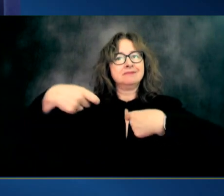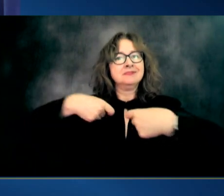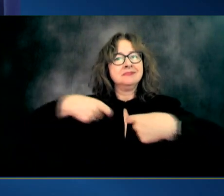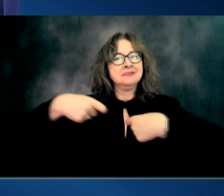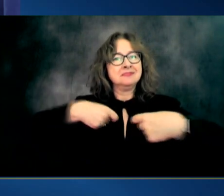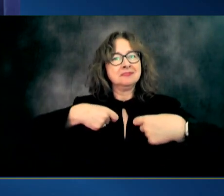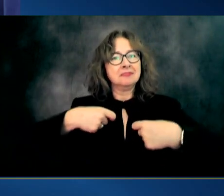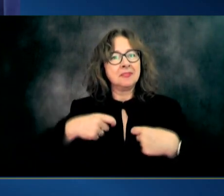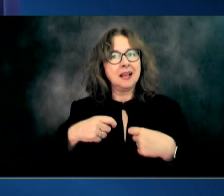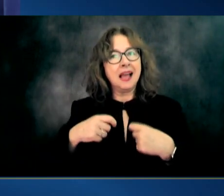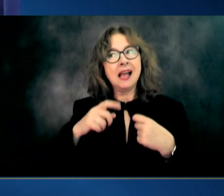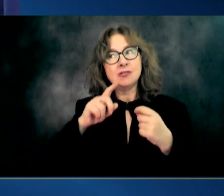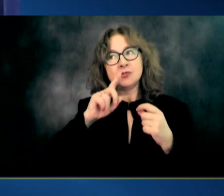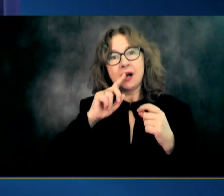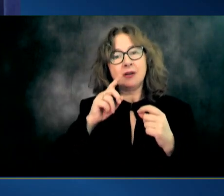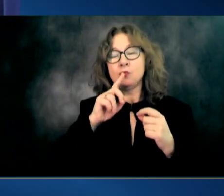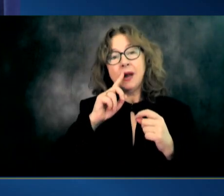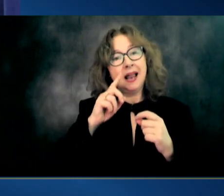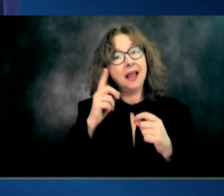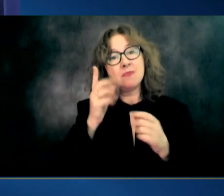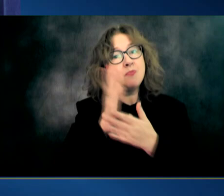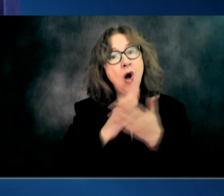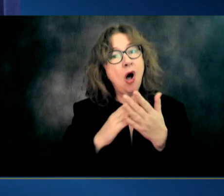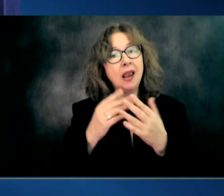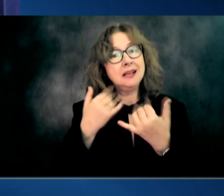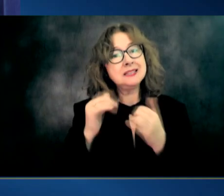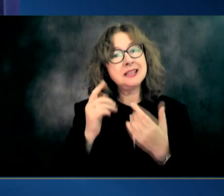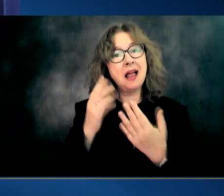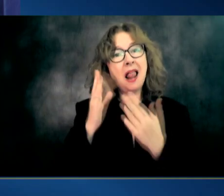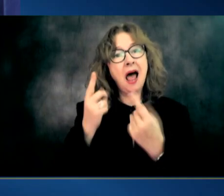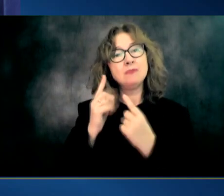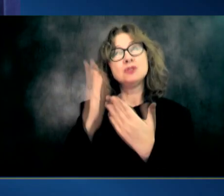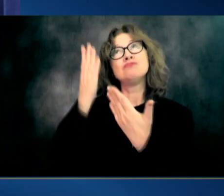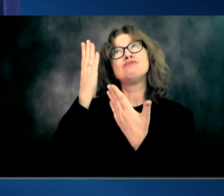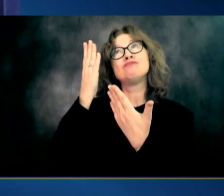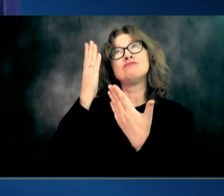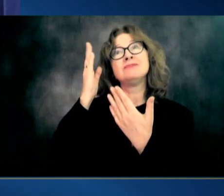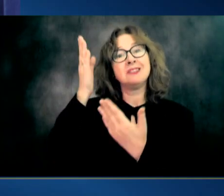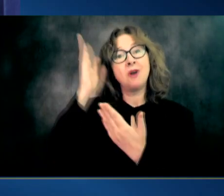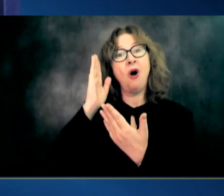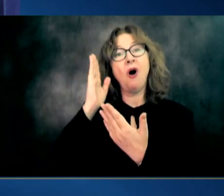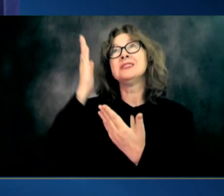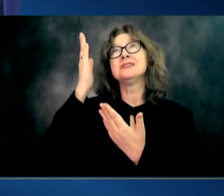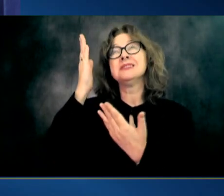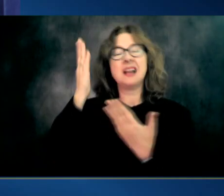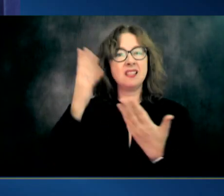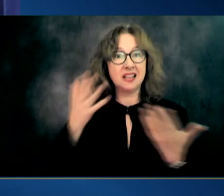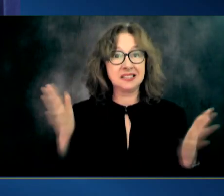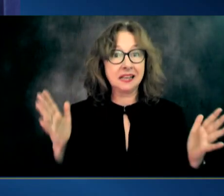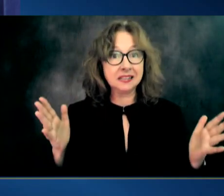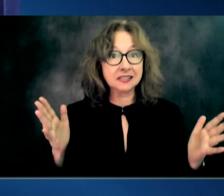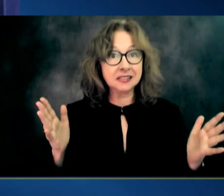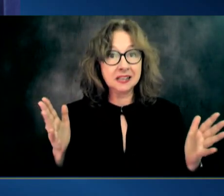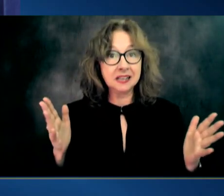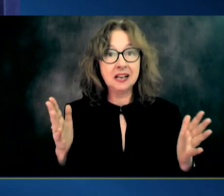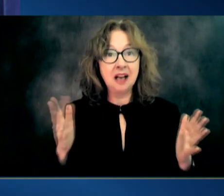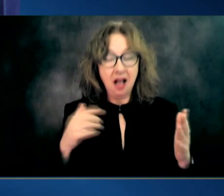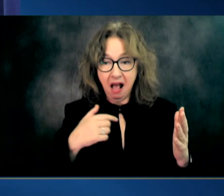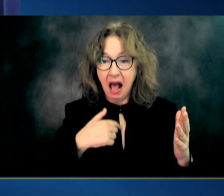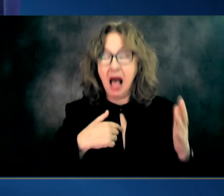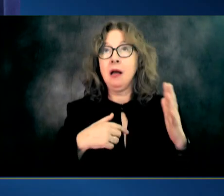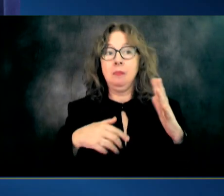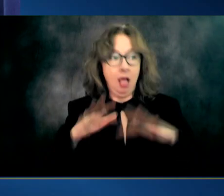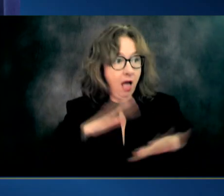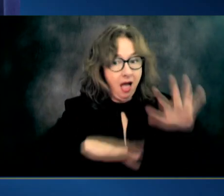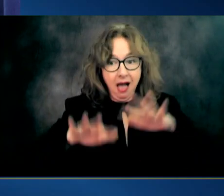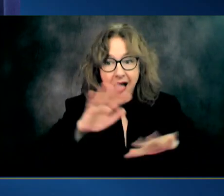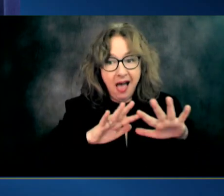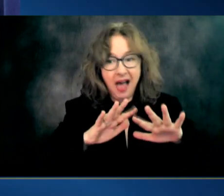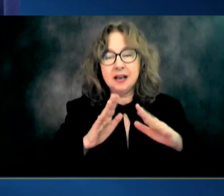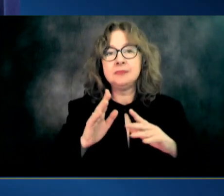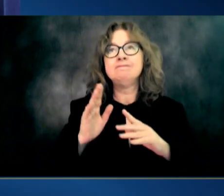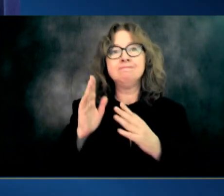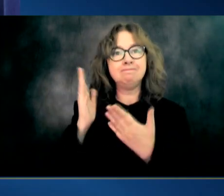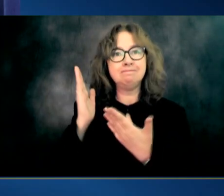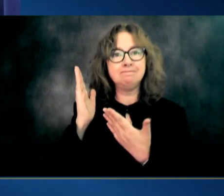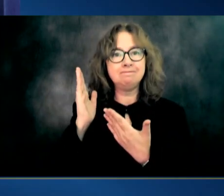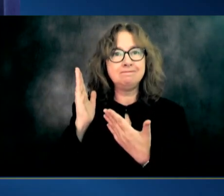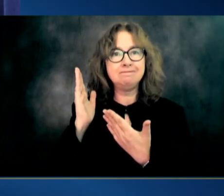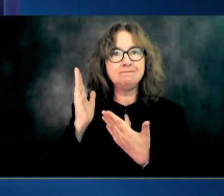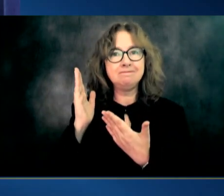the Creator. It is still up to God, and that is it. Like you are at the whim of life. That's it.